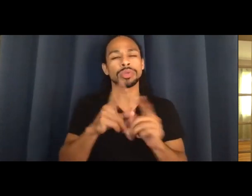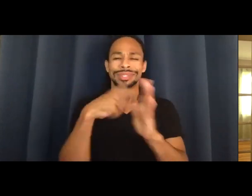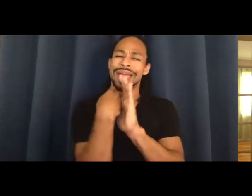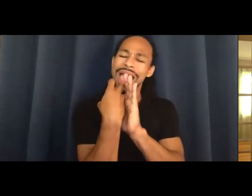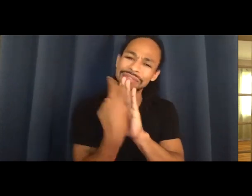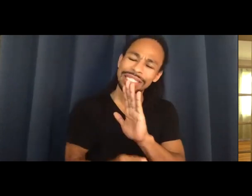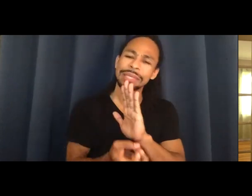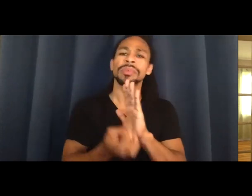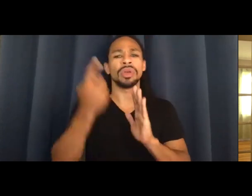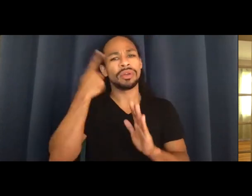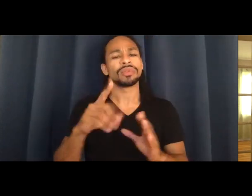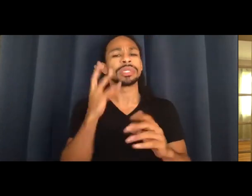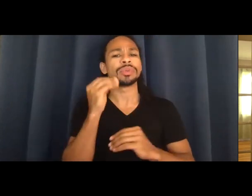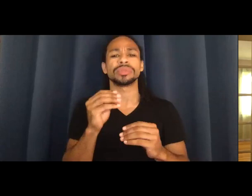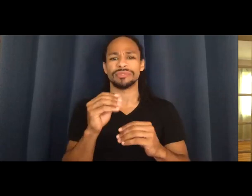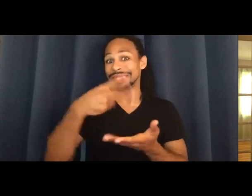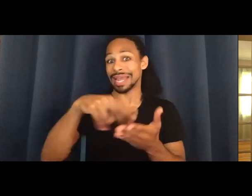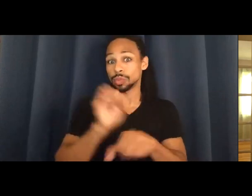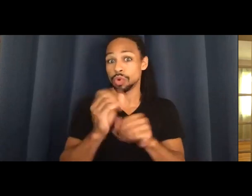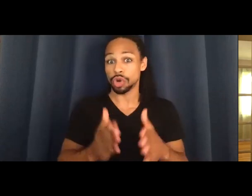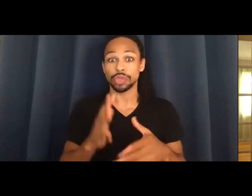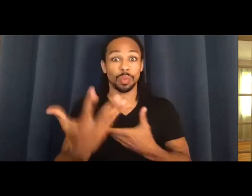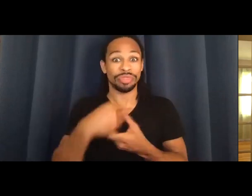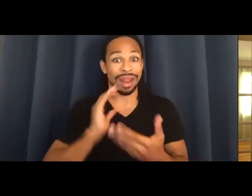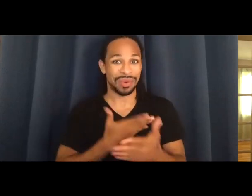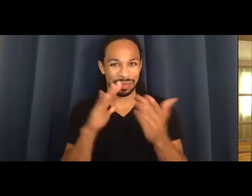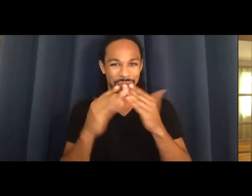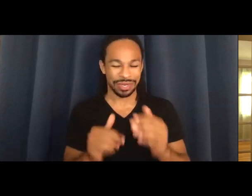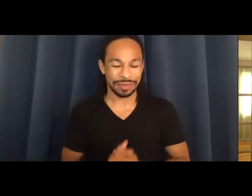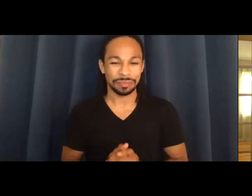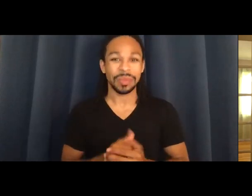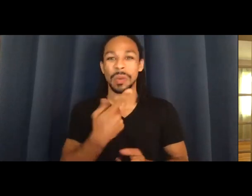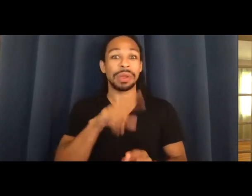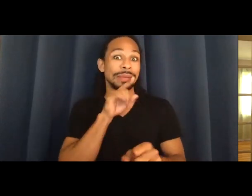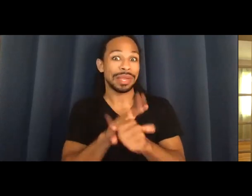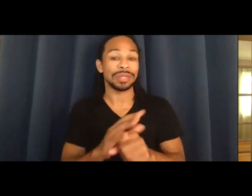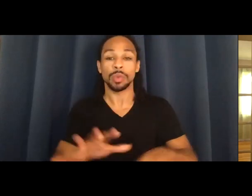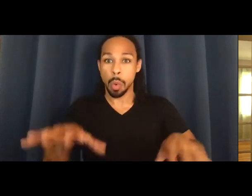workers within our community. We are committed to hosting these conversations in as wide